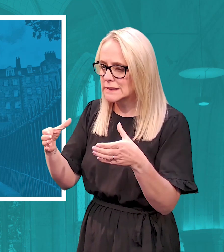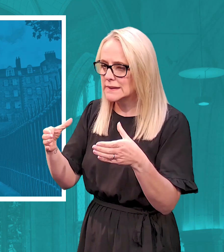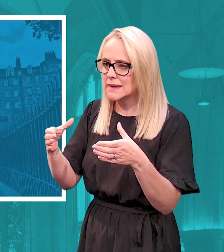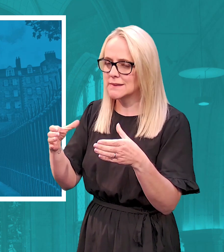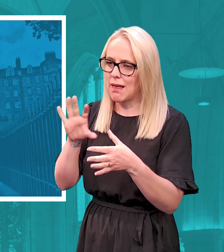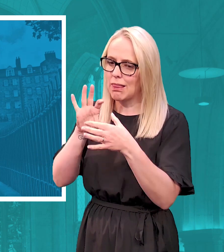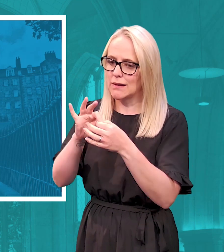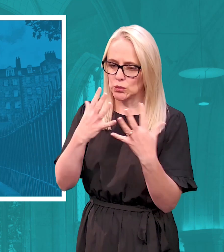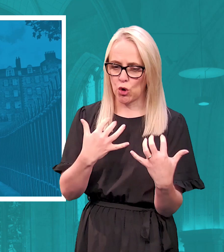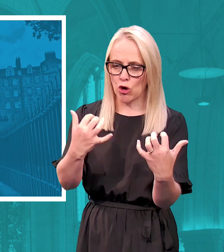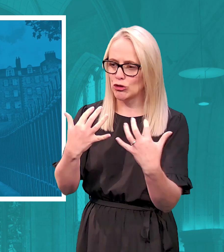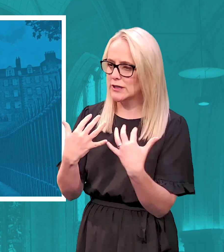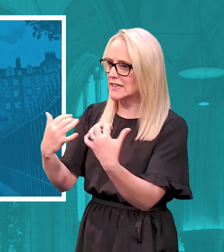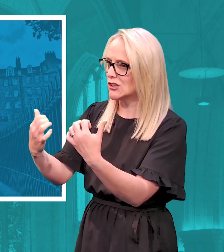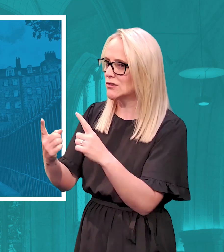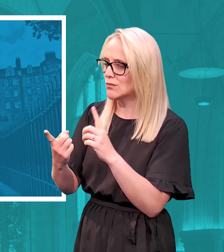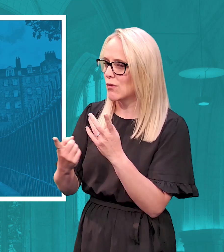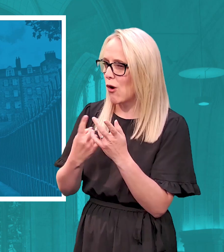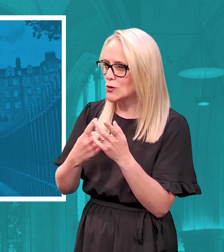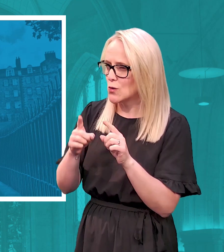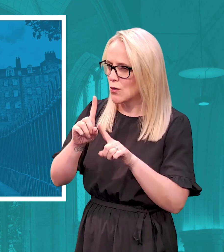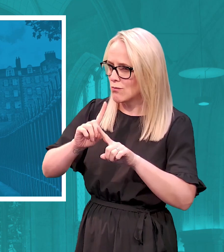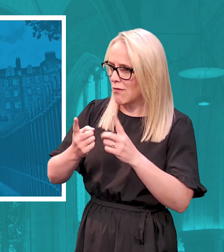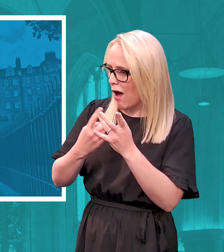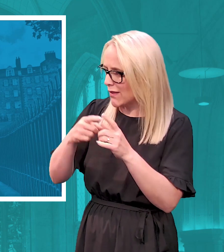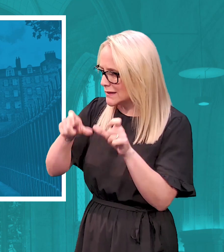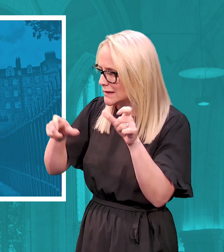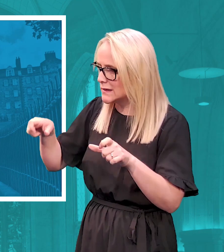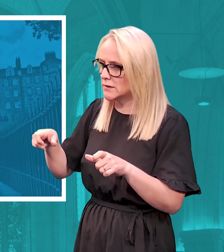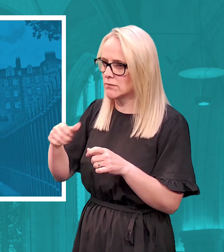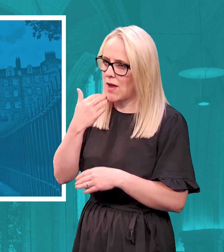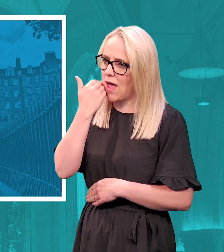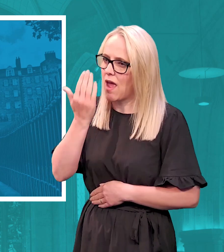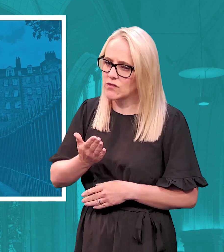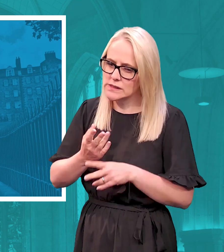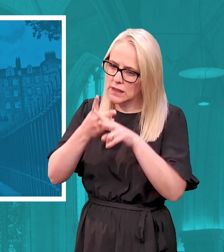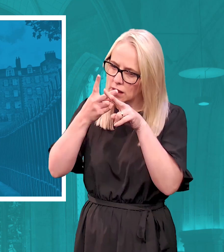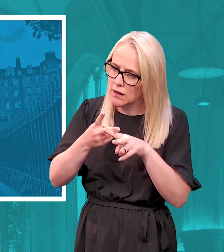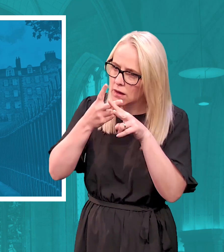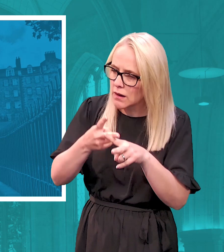and others, who have the day-to-day responsibility for maintenance, management, and development